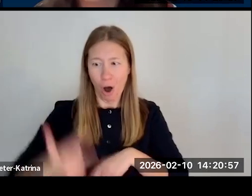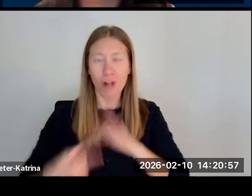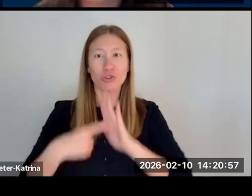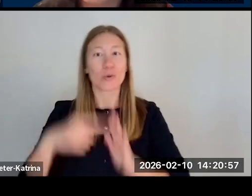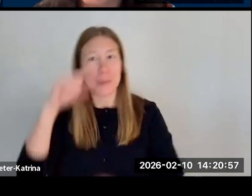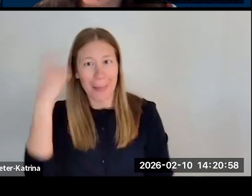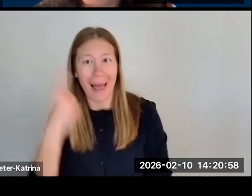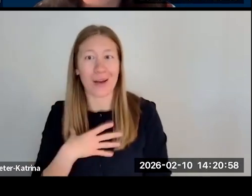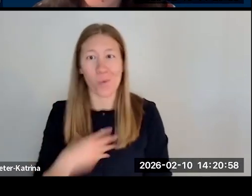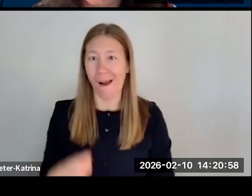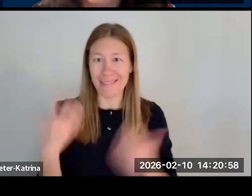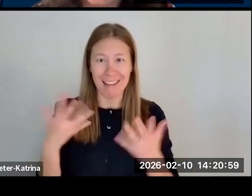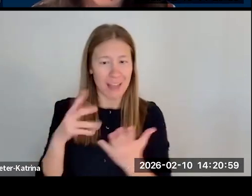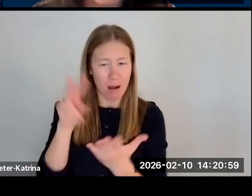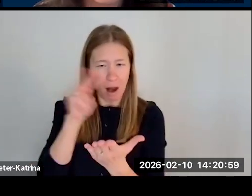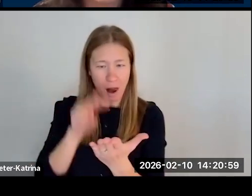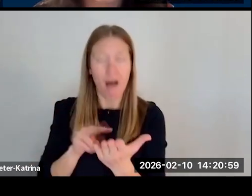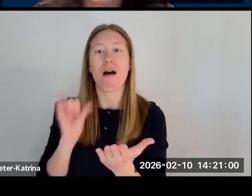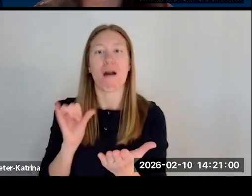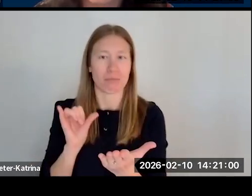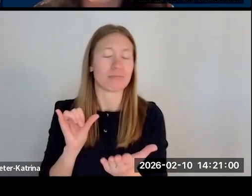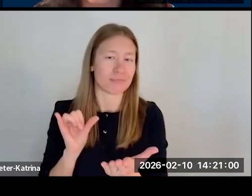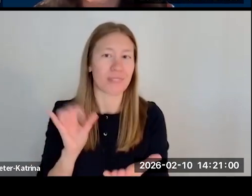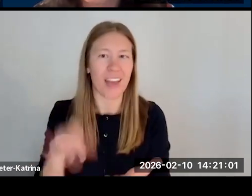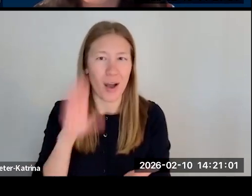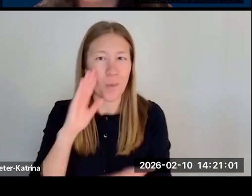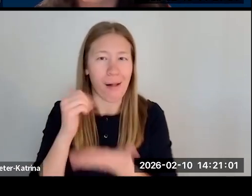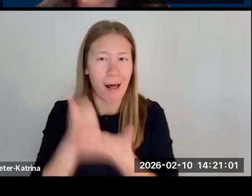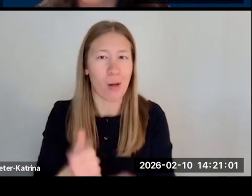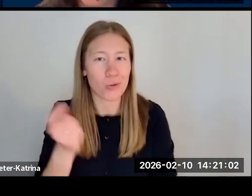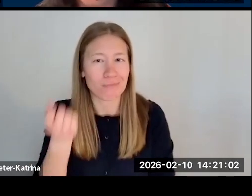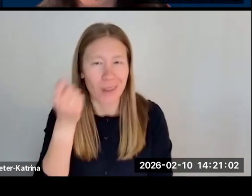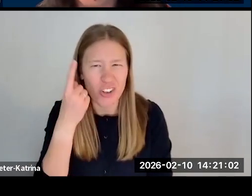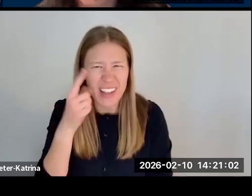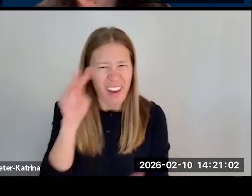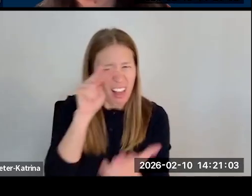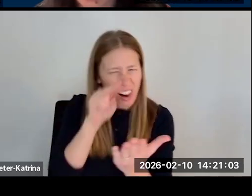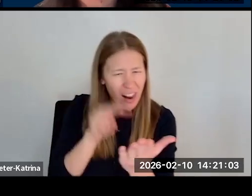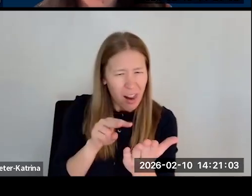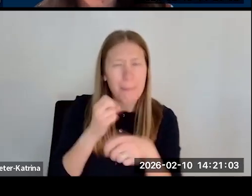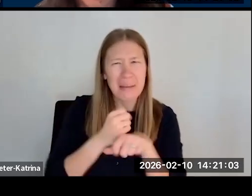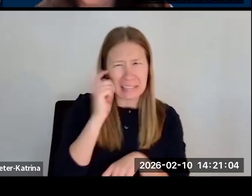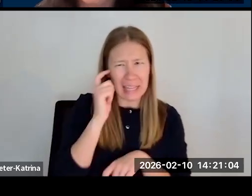to quickly gauge if the content still makes sense without relying on color.